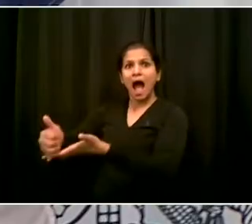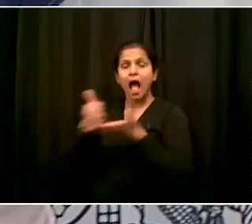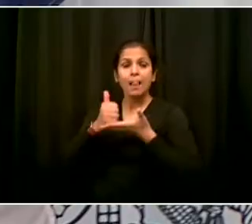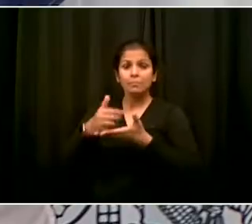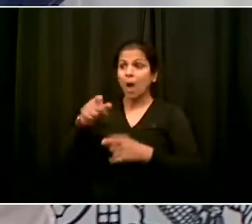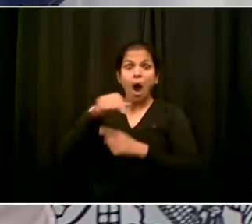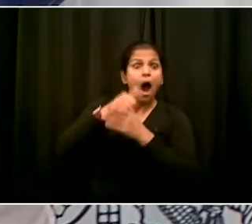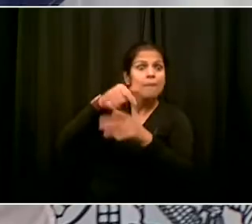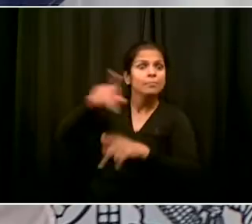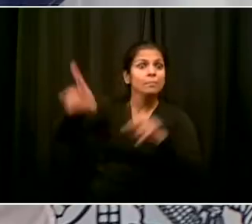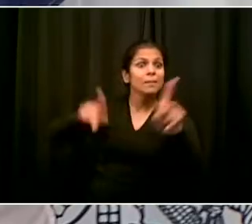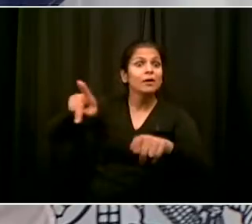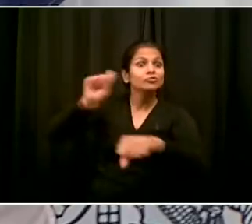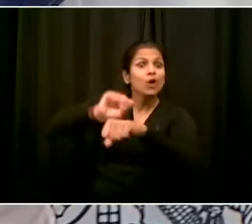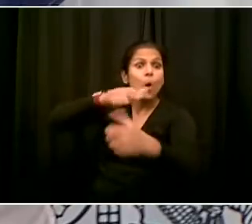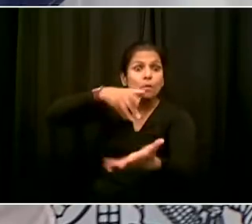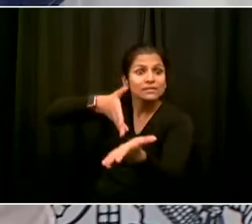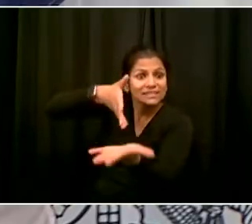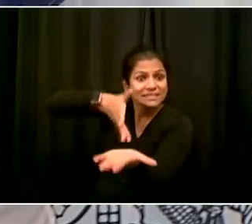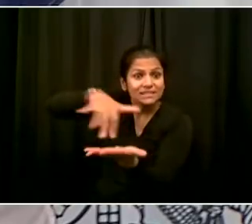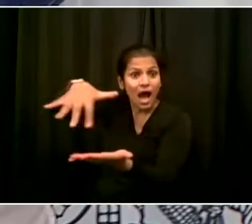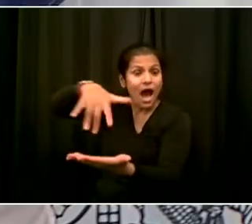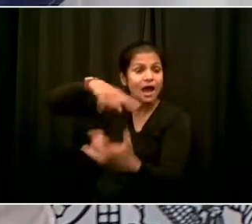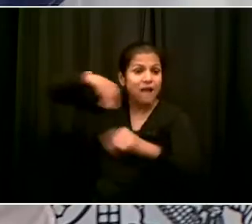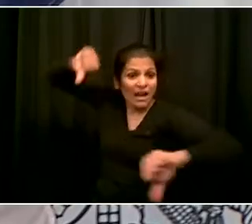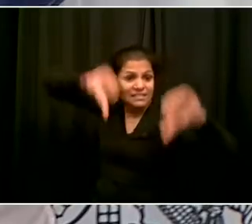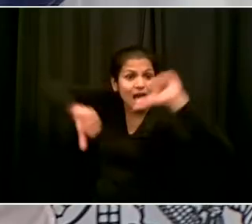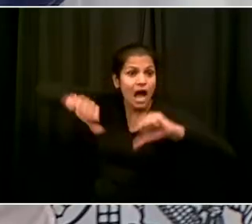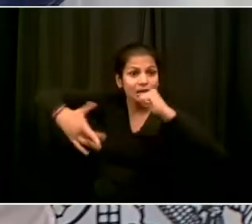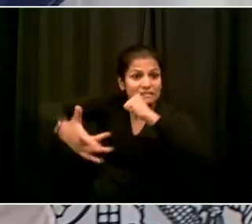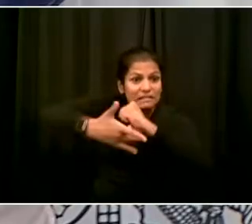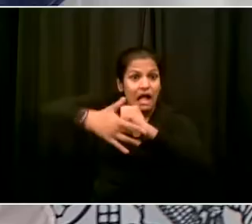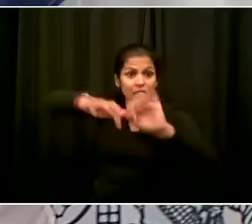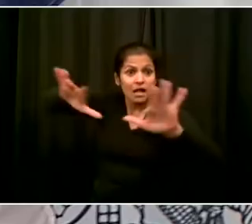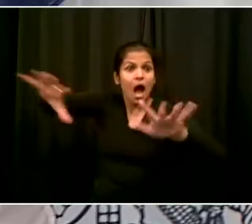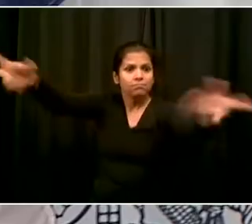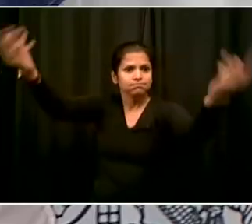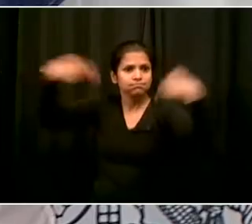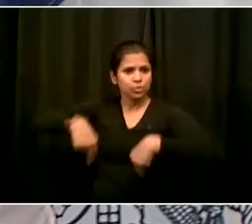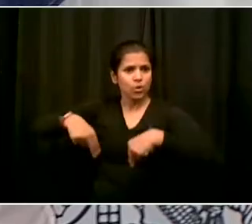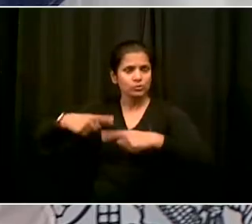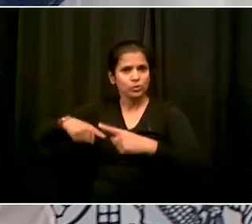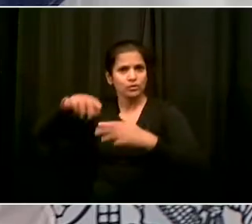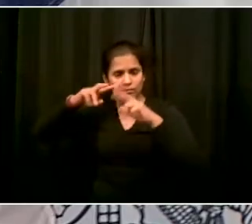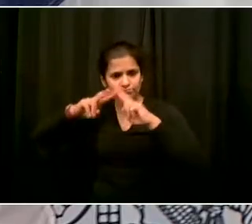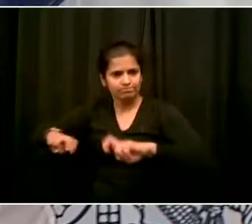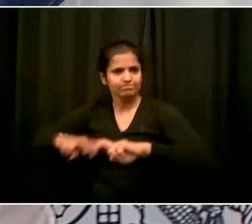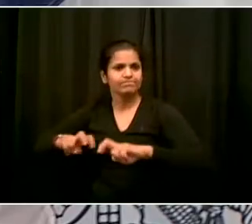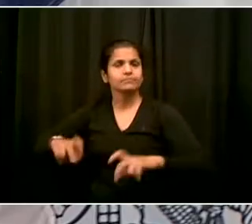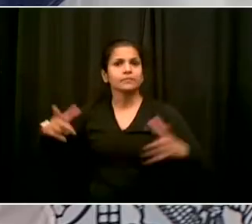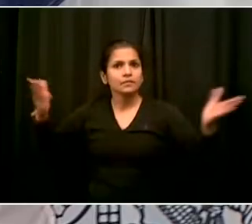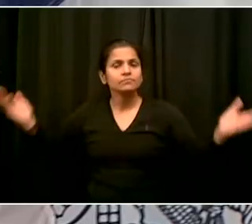THISSS I P PART OF WHAT'S GOINGO MAKE NEW YORK CITY GREAT GOING FORWARD. SO THANK YOU, DR. VARMA, AND